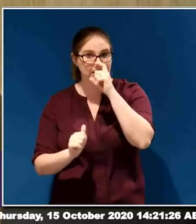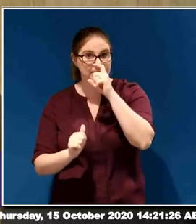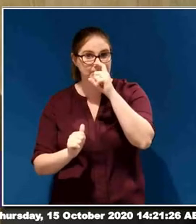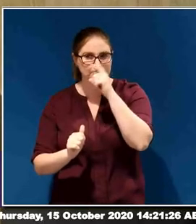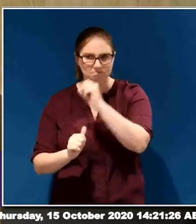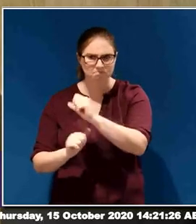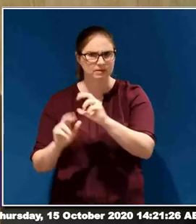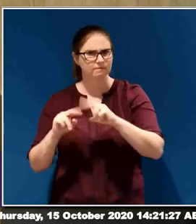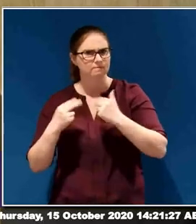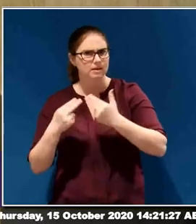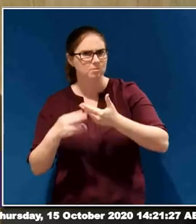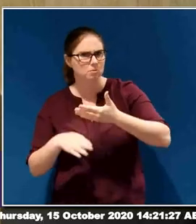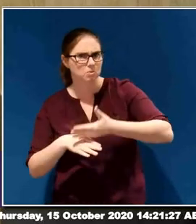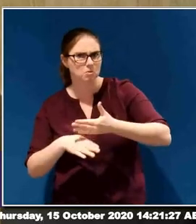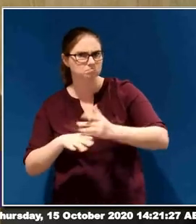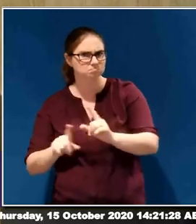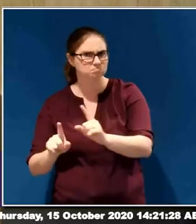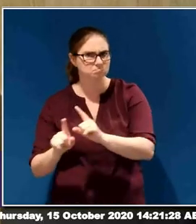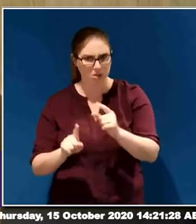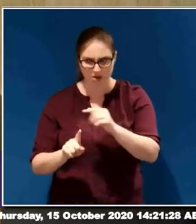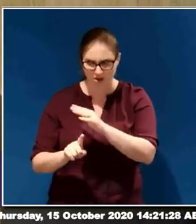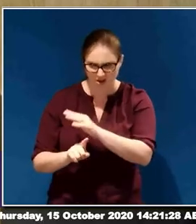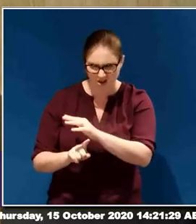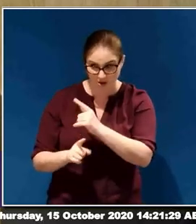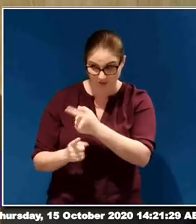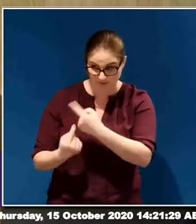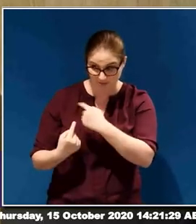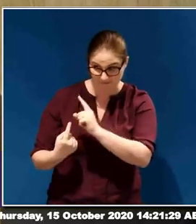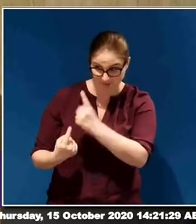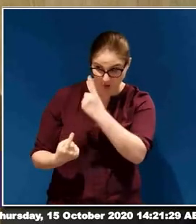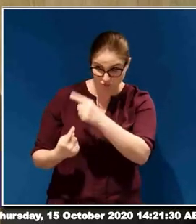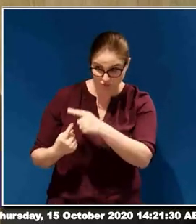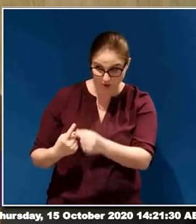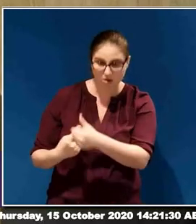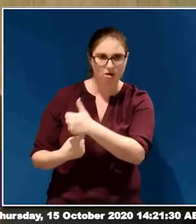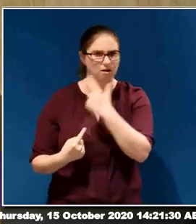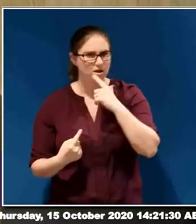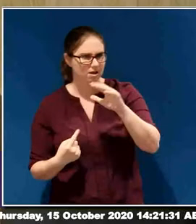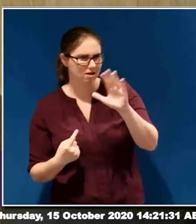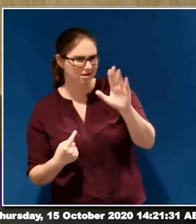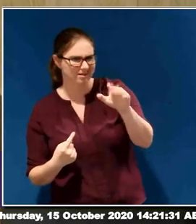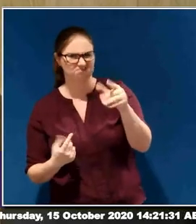principal at that school and provide all of the information transparently, the